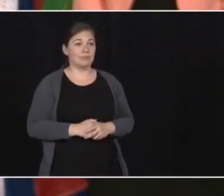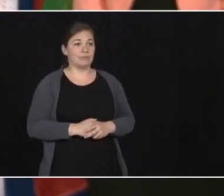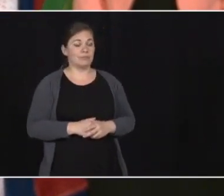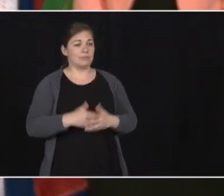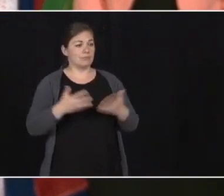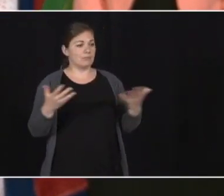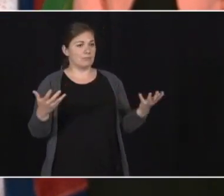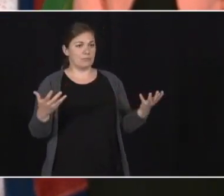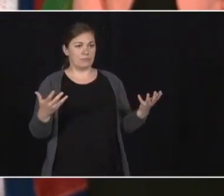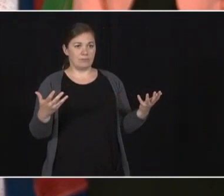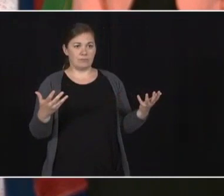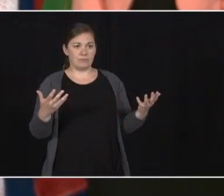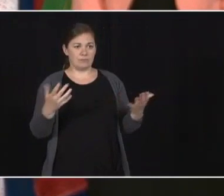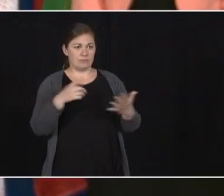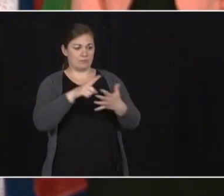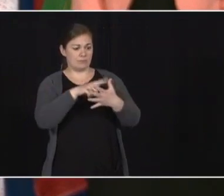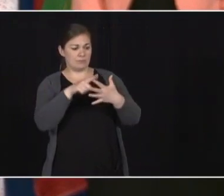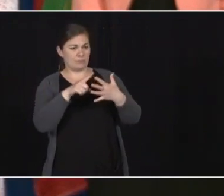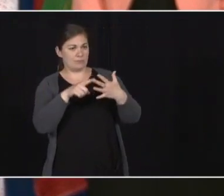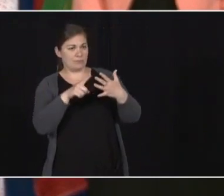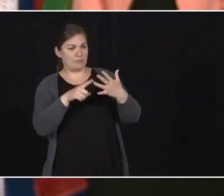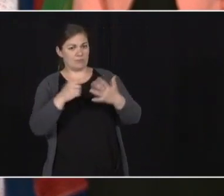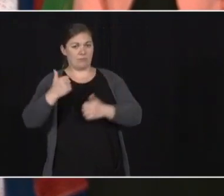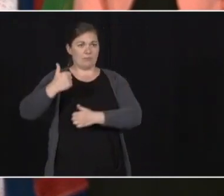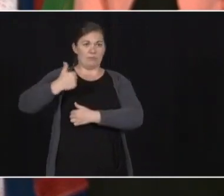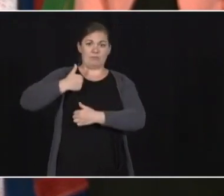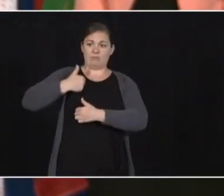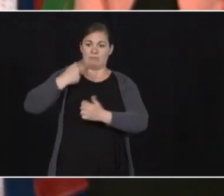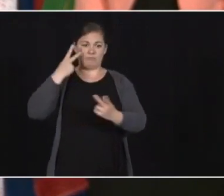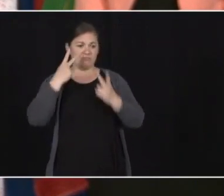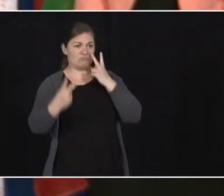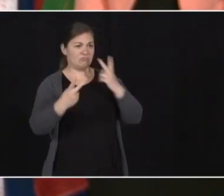If all of these troubling allegations, observations were made at just